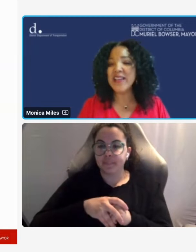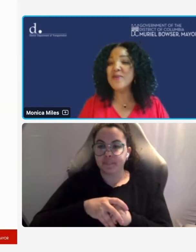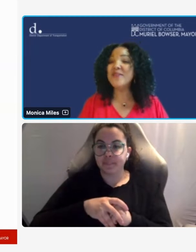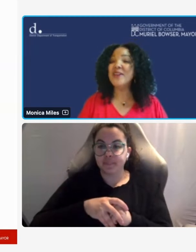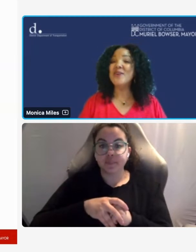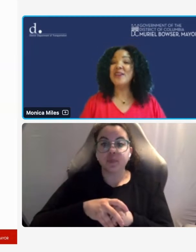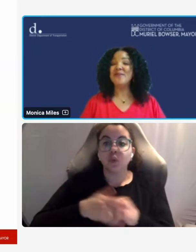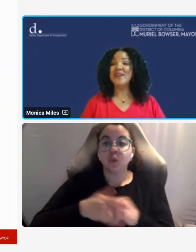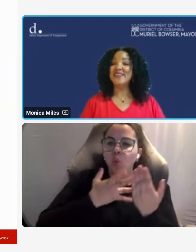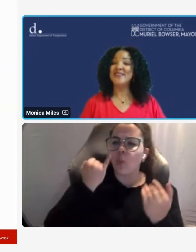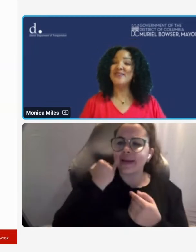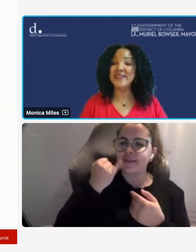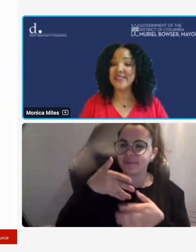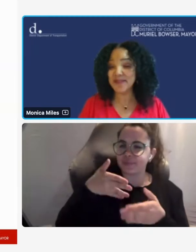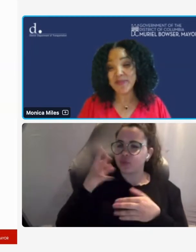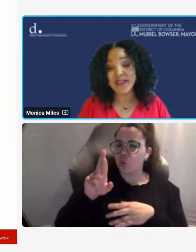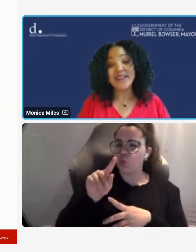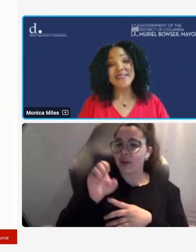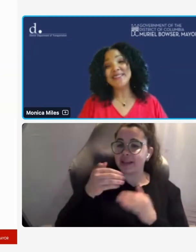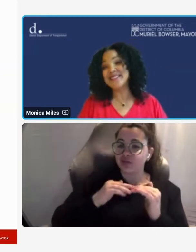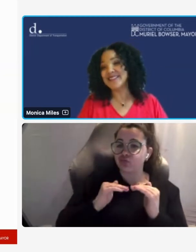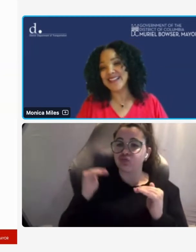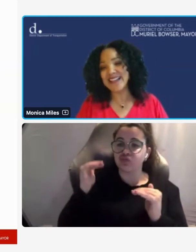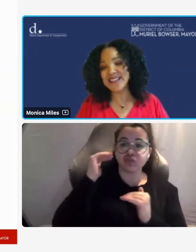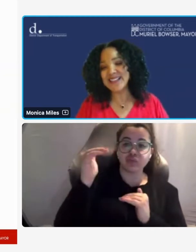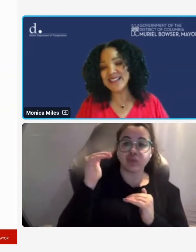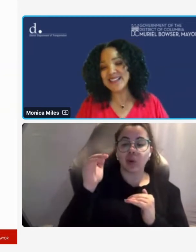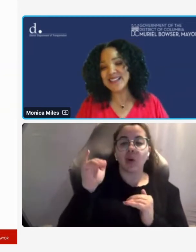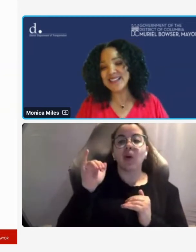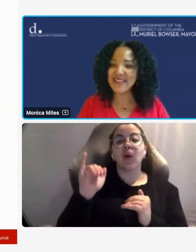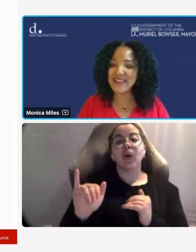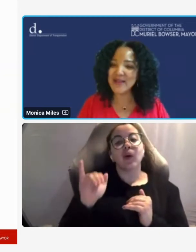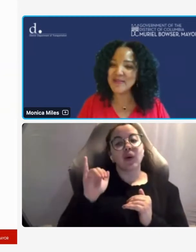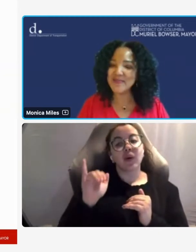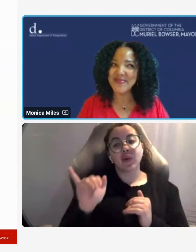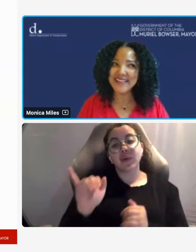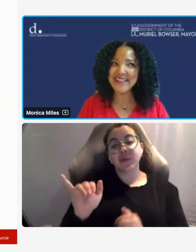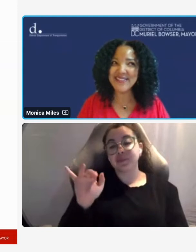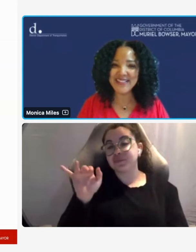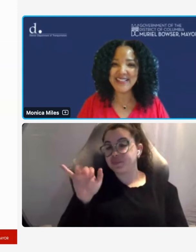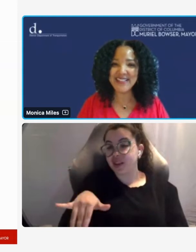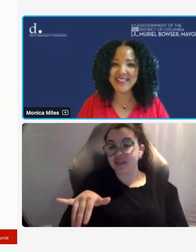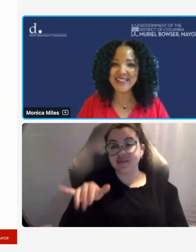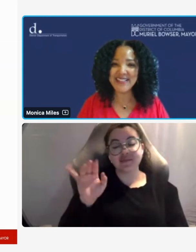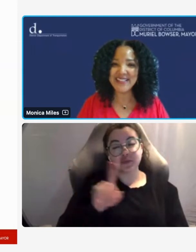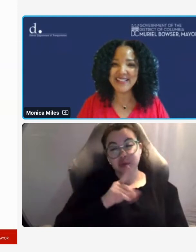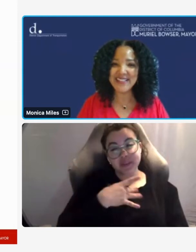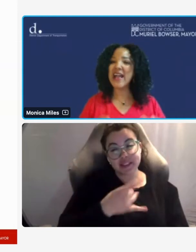okay what if the overhead rate is increased oh that's a real real um interesting response so